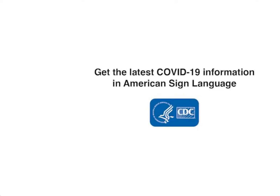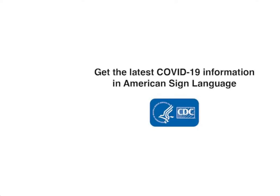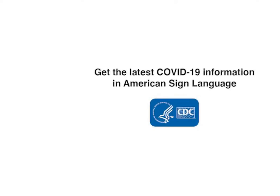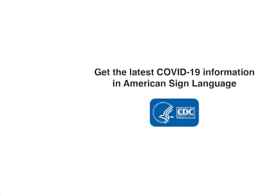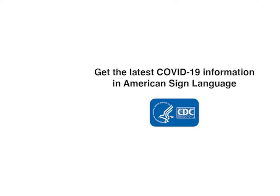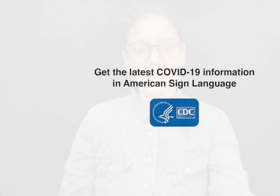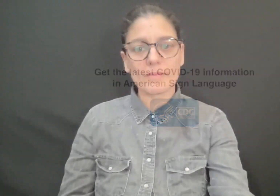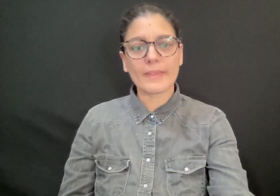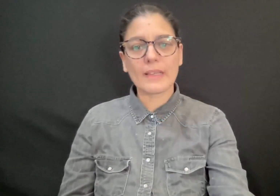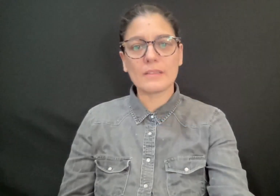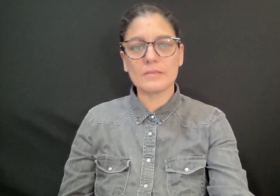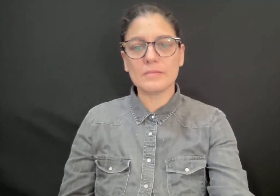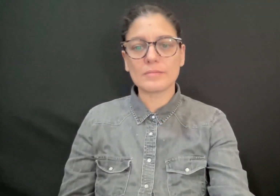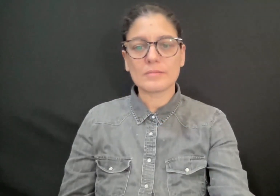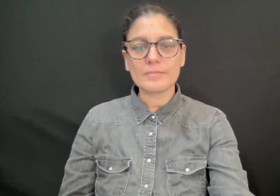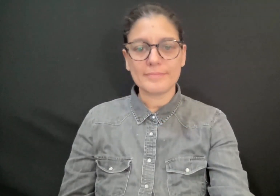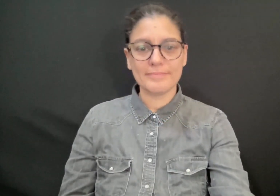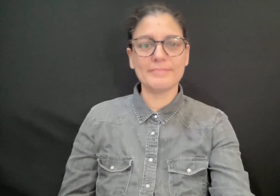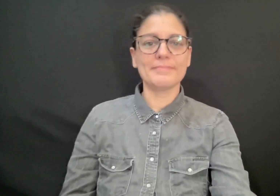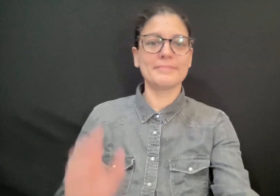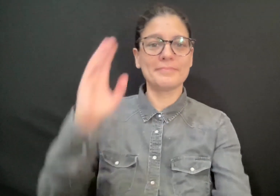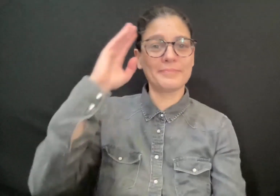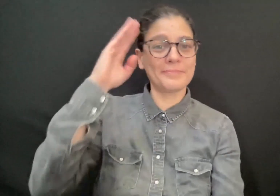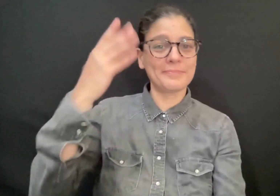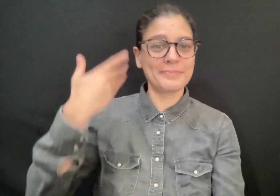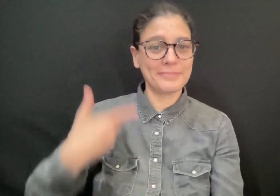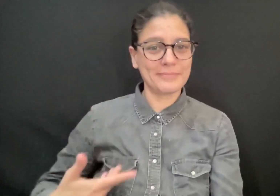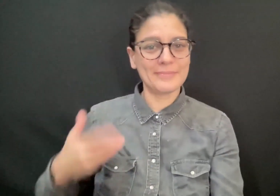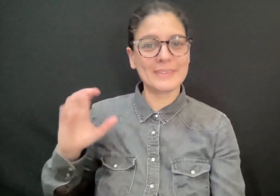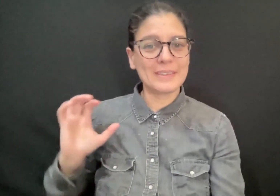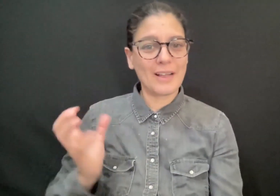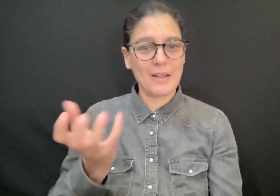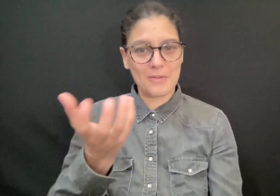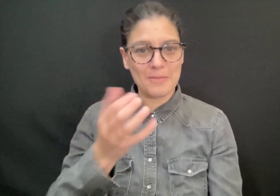Hello everyone I'm Sign1News anchor Vanessa Paloma Bjarnek here is a quick look at the